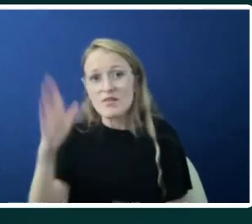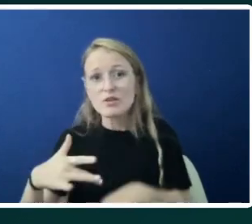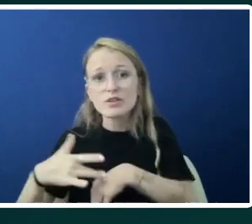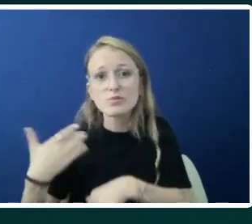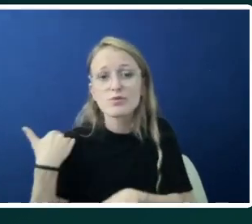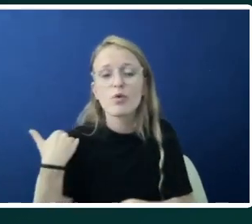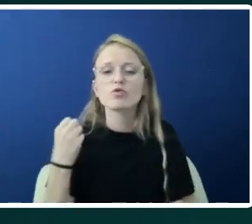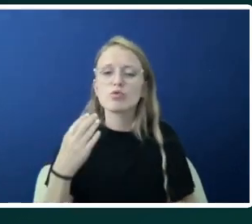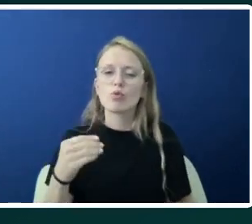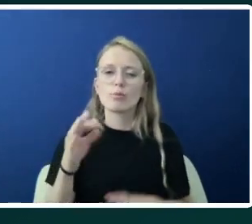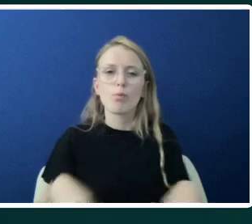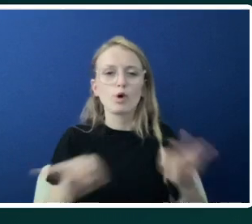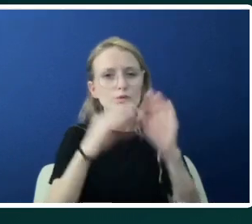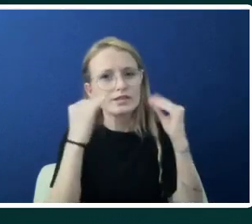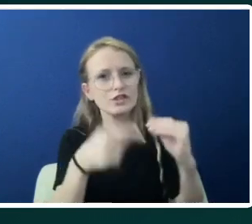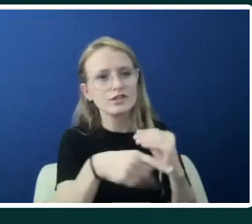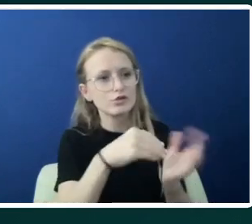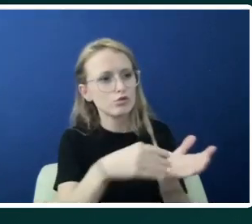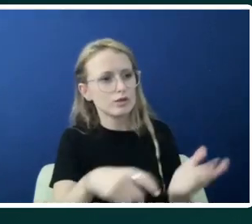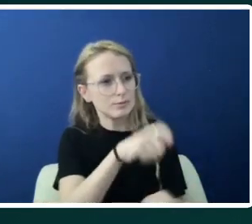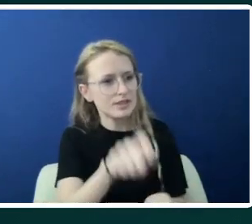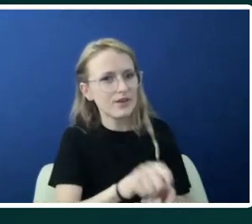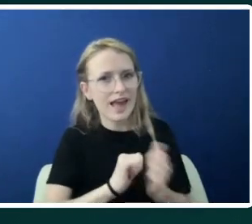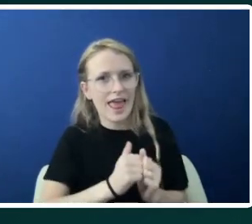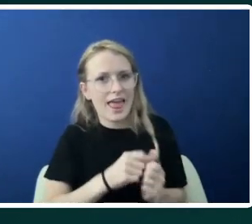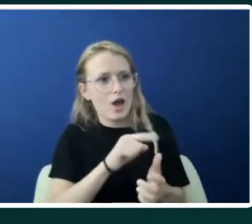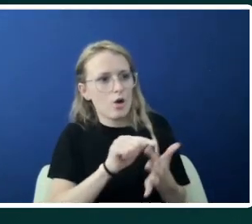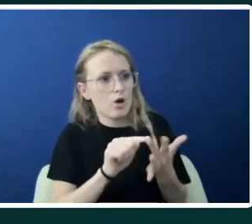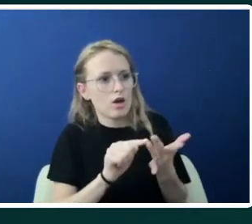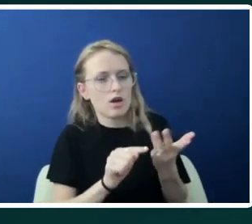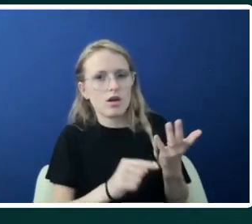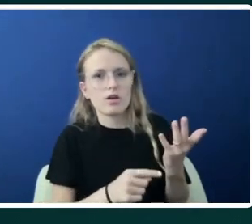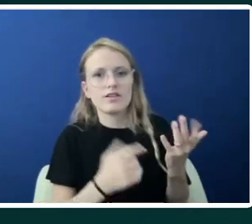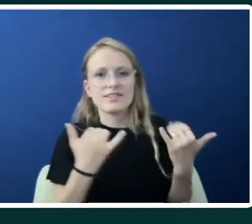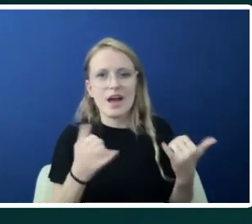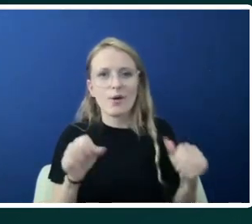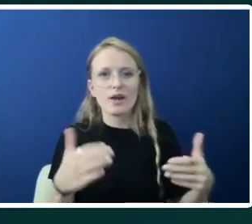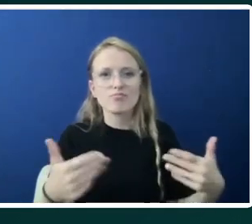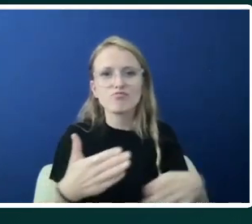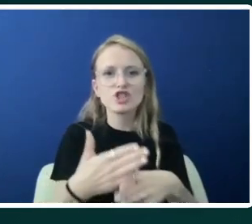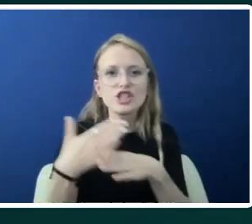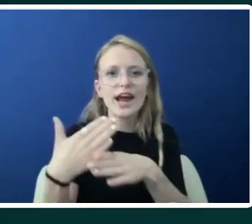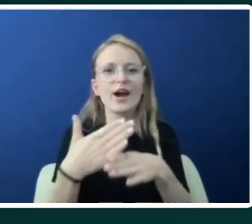going to learn how to do this, and now you get to share it," has been really powerful.